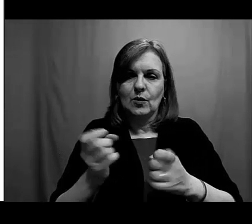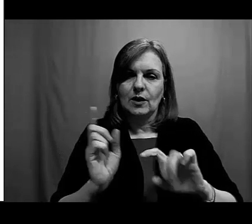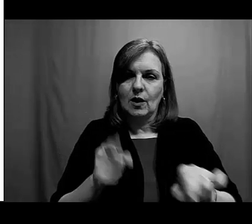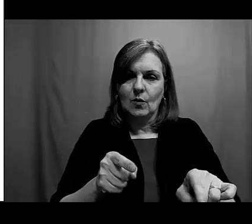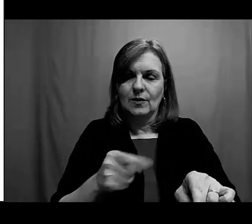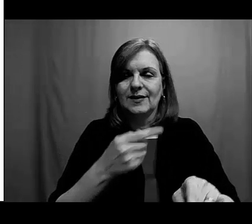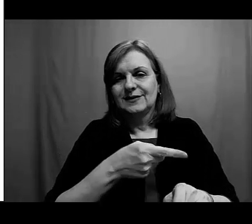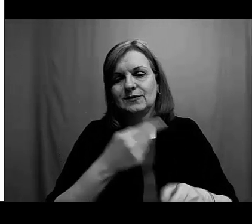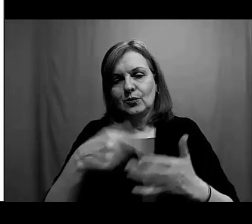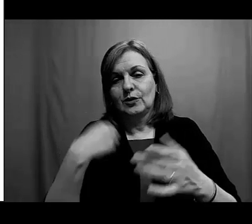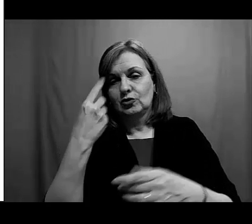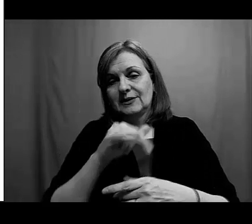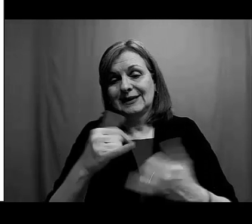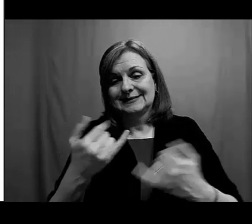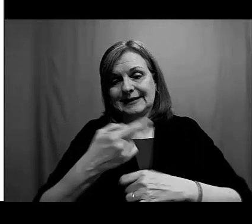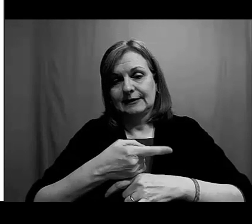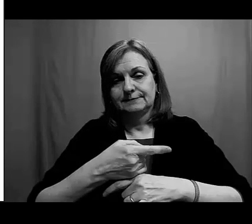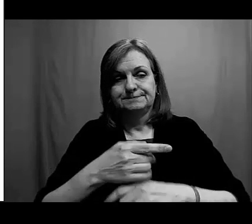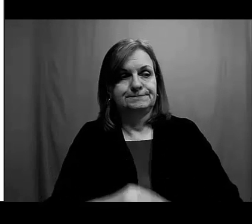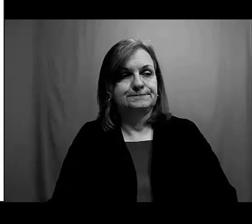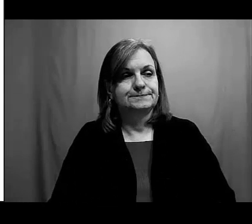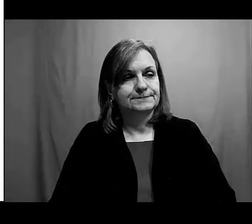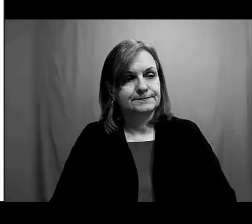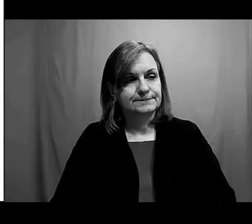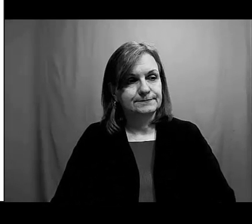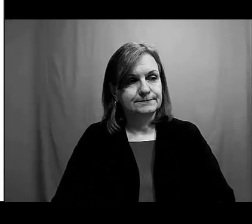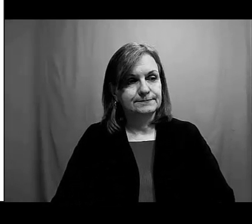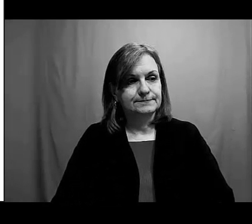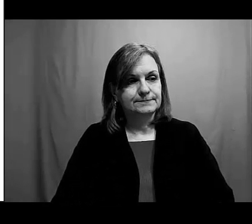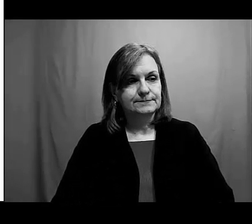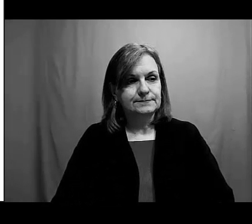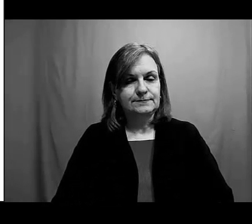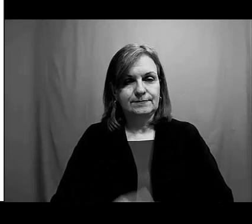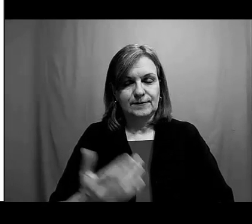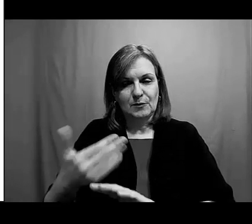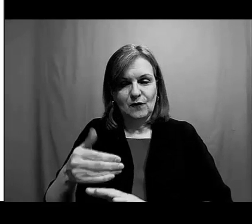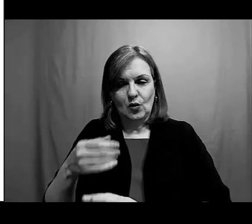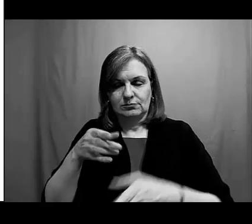this is what looks like for real - so this is